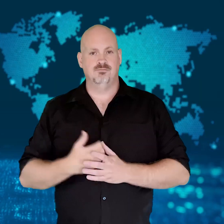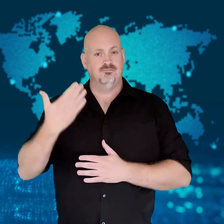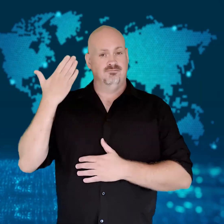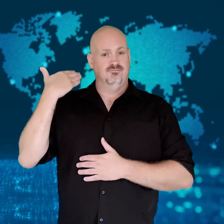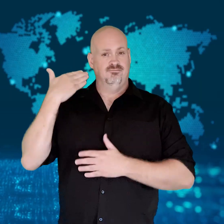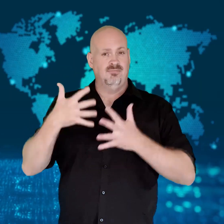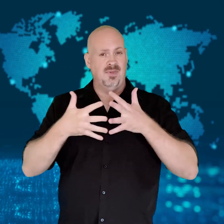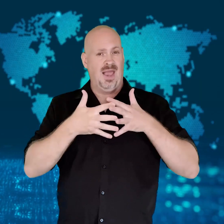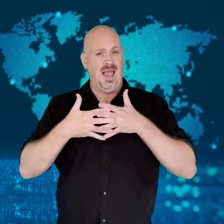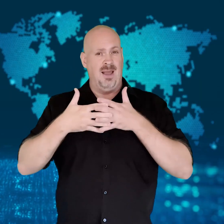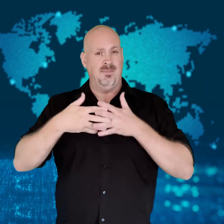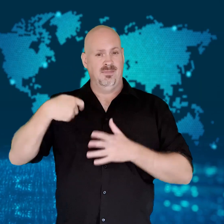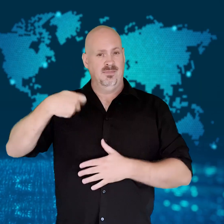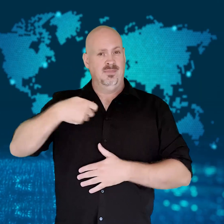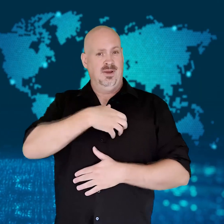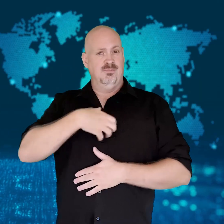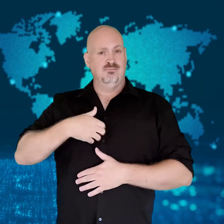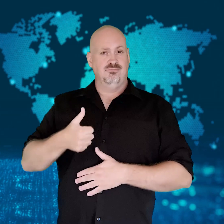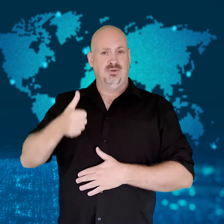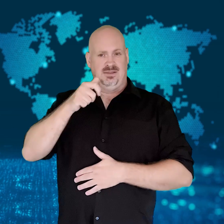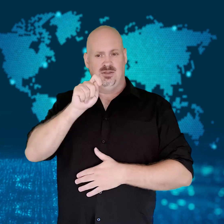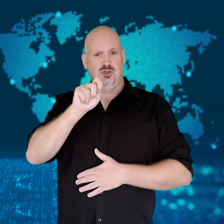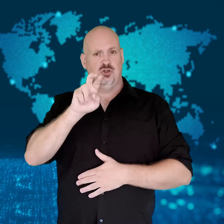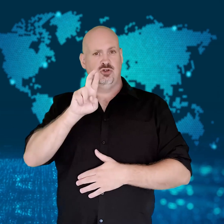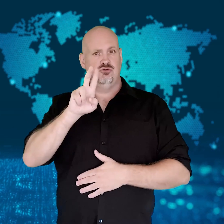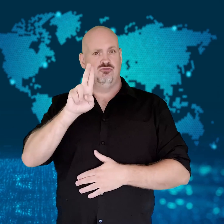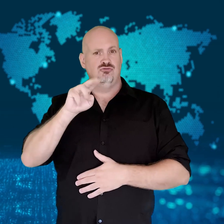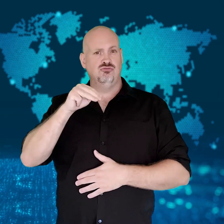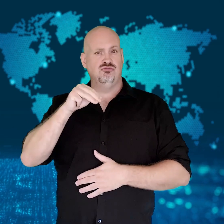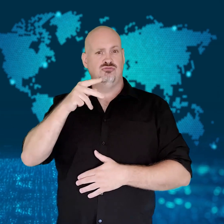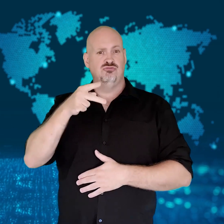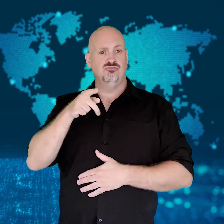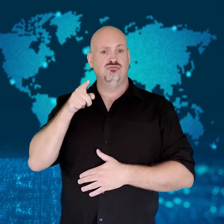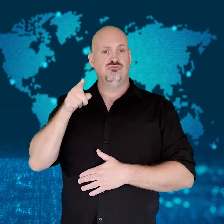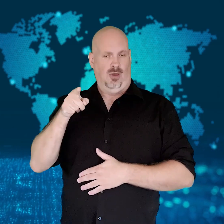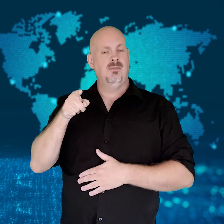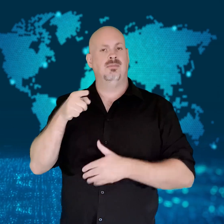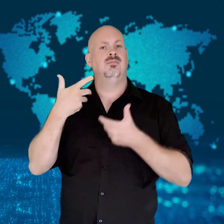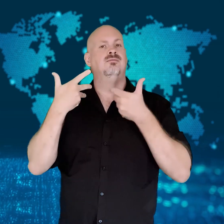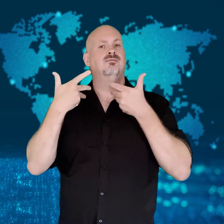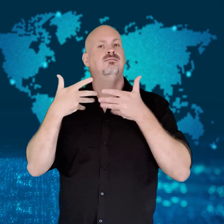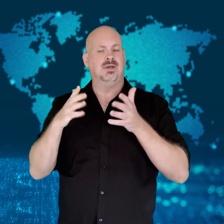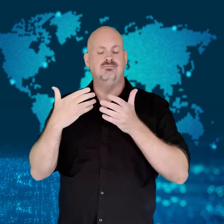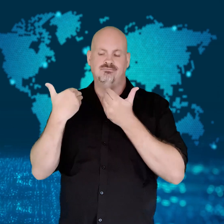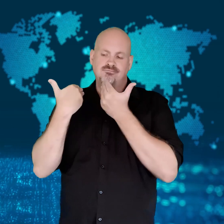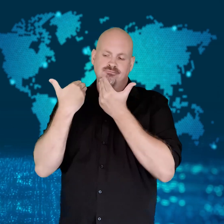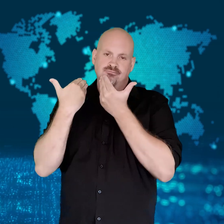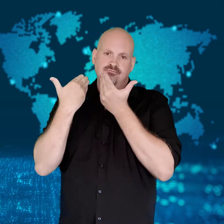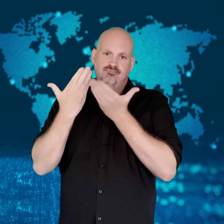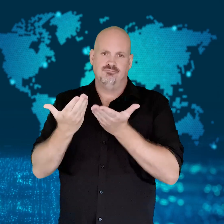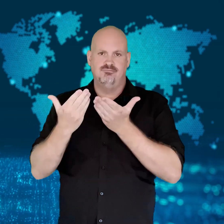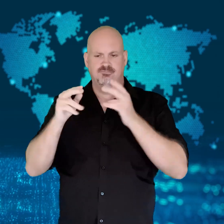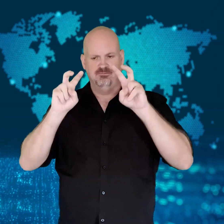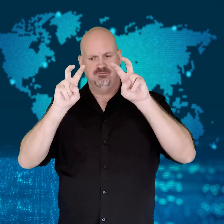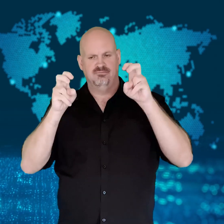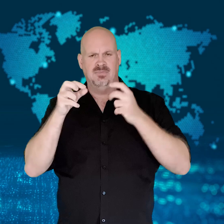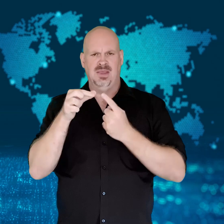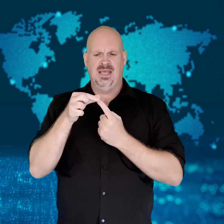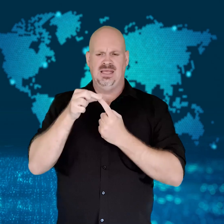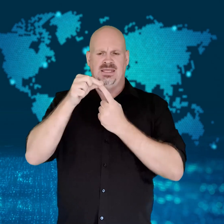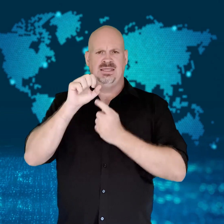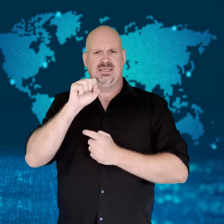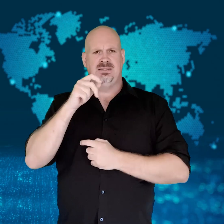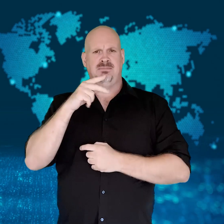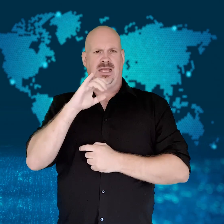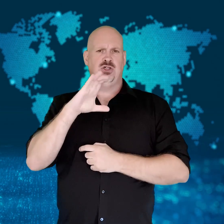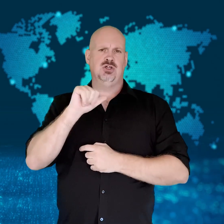[GAVIN]: Former US President Trump has been granted a "special master"